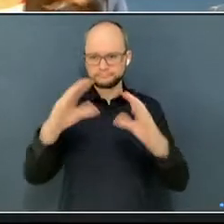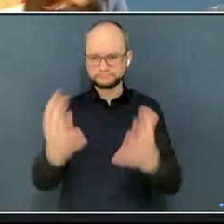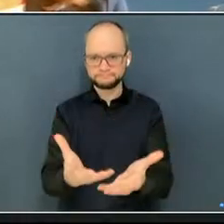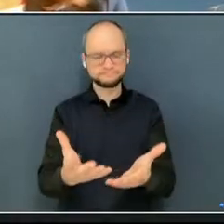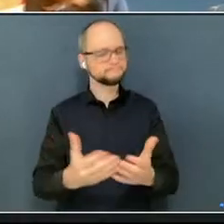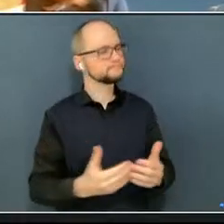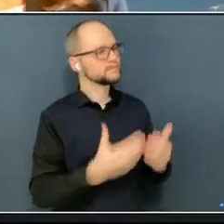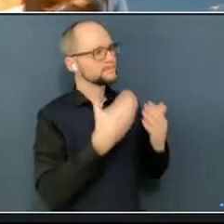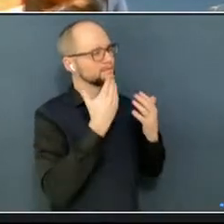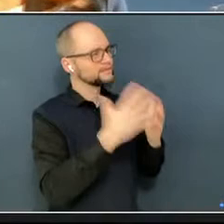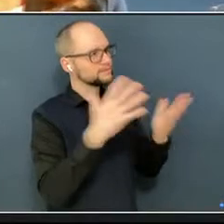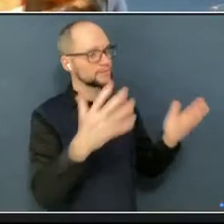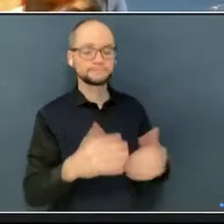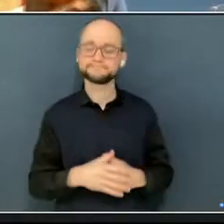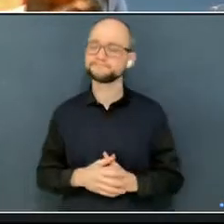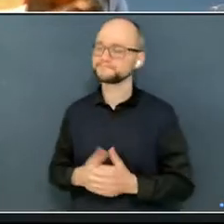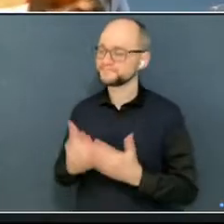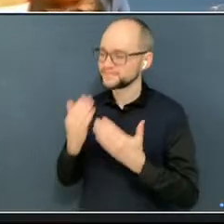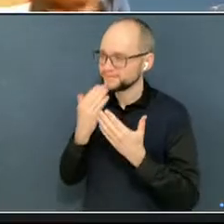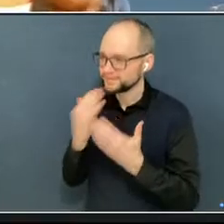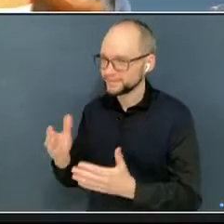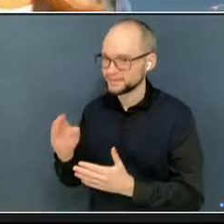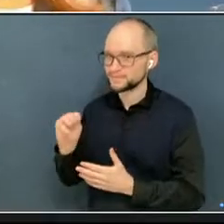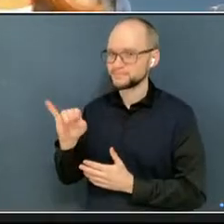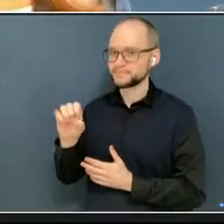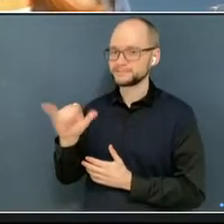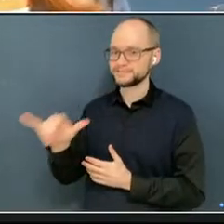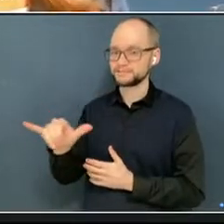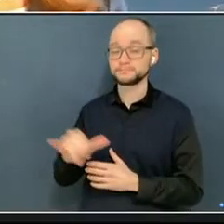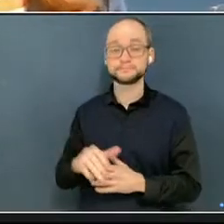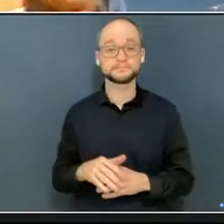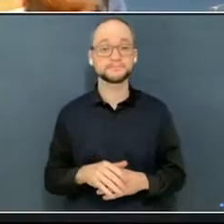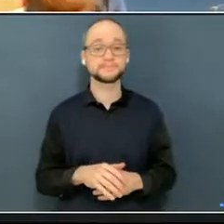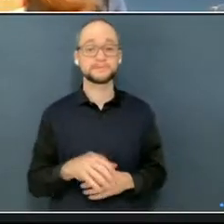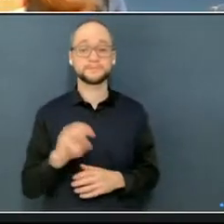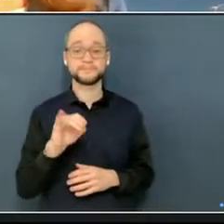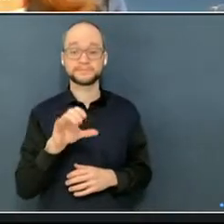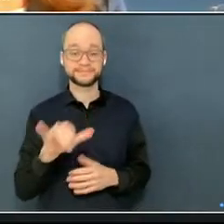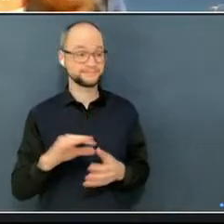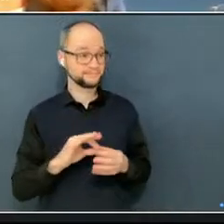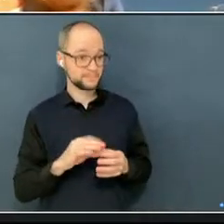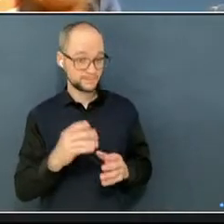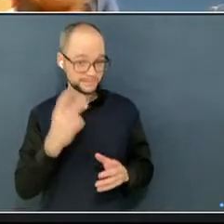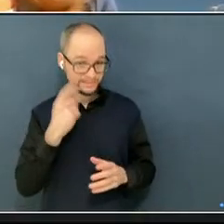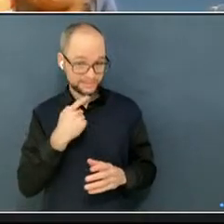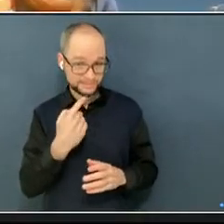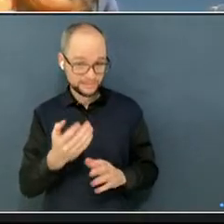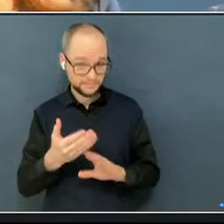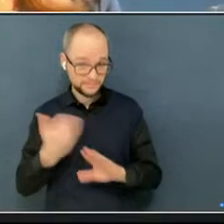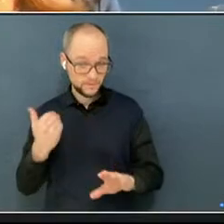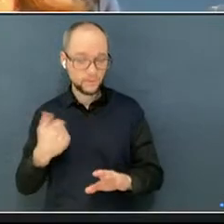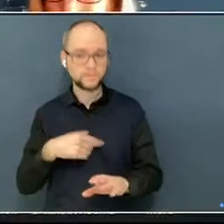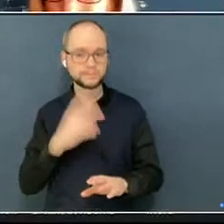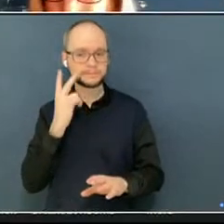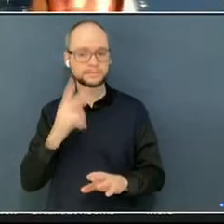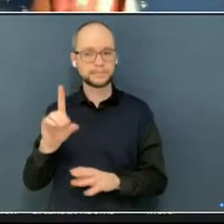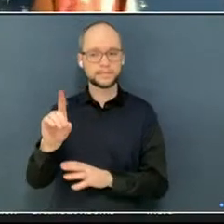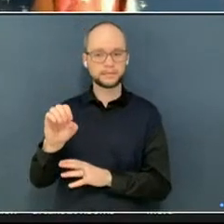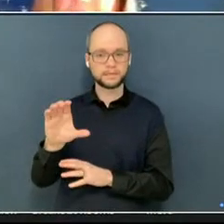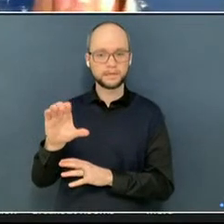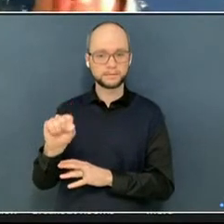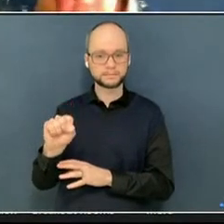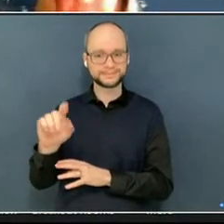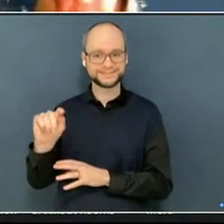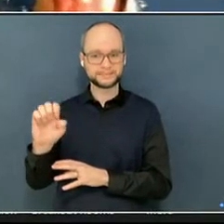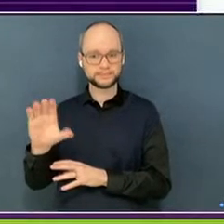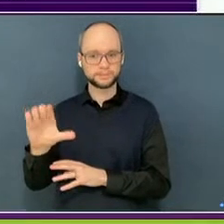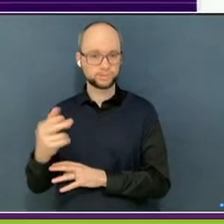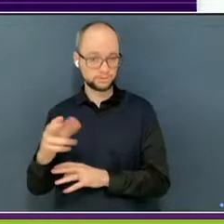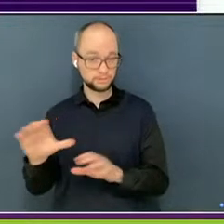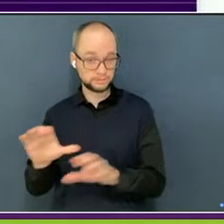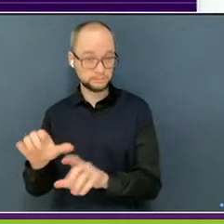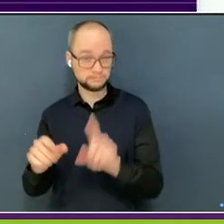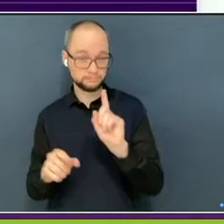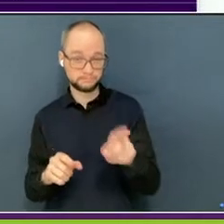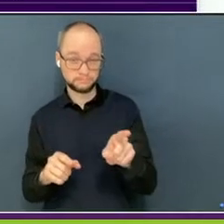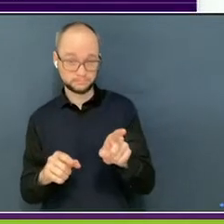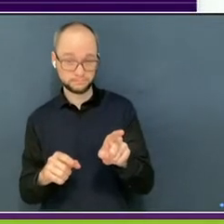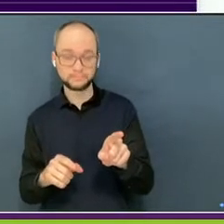As I said before we are going to see the teach activity that's featured on Central Park.